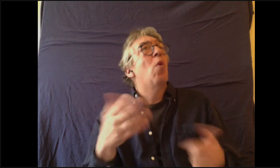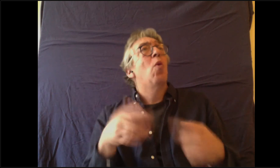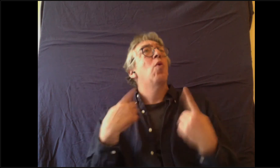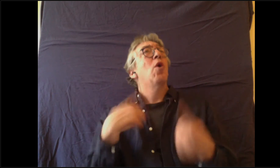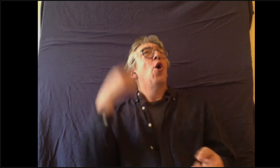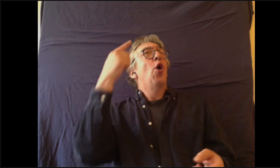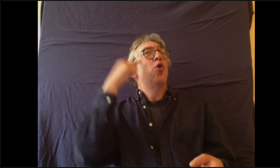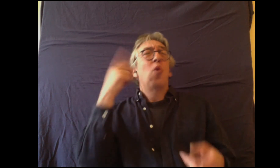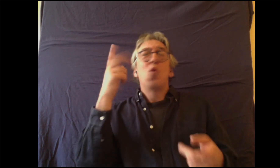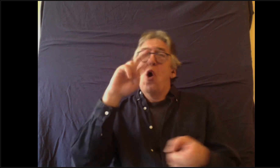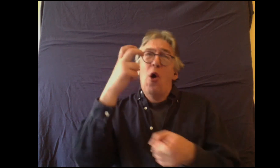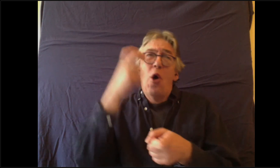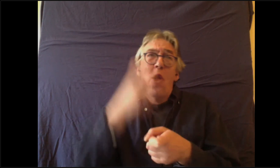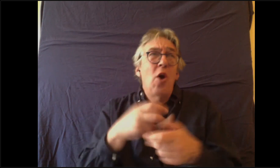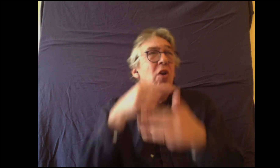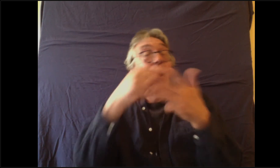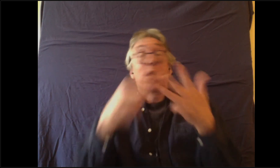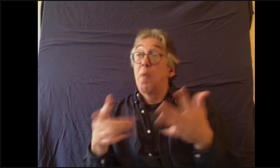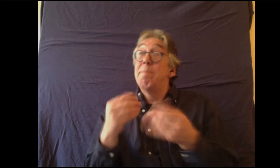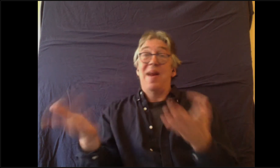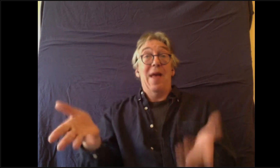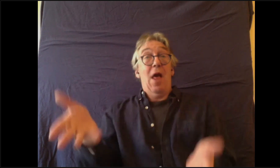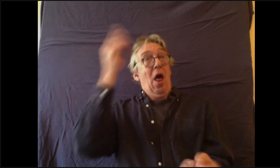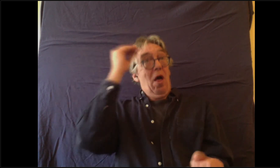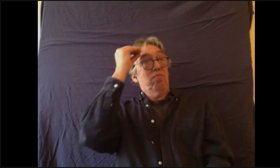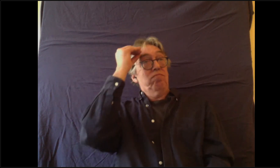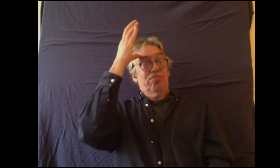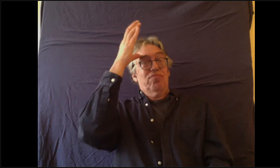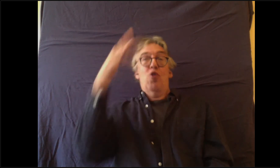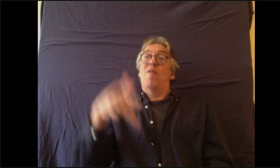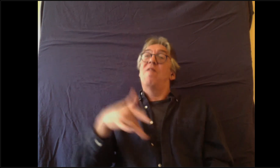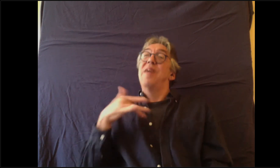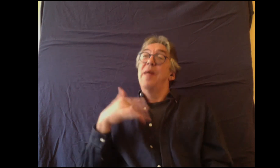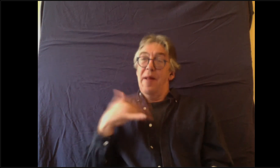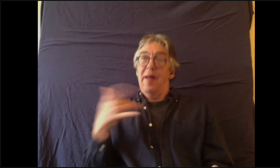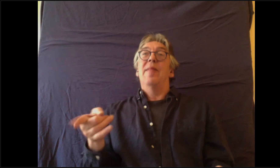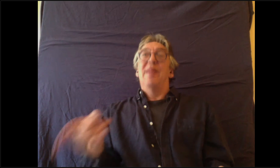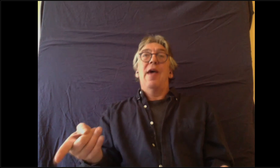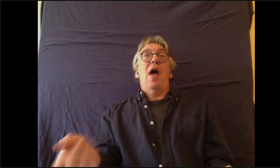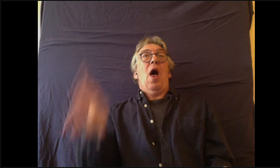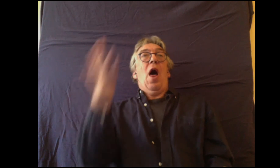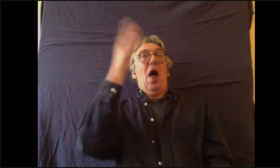We thought it was very difficult... But yes. They've sort of seen reality